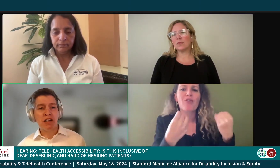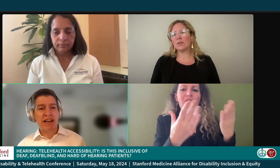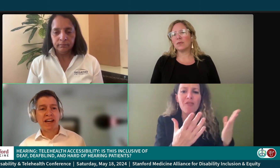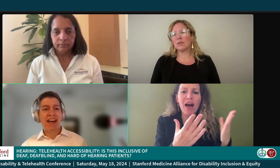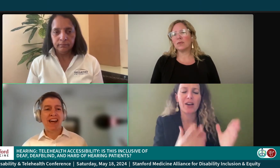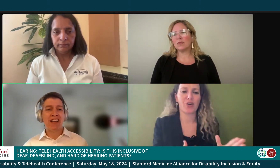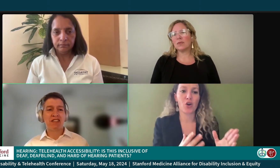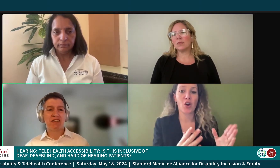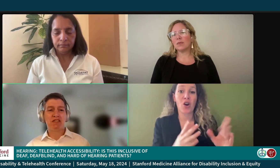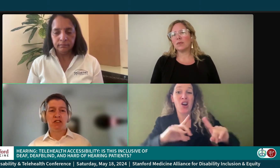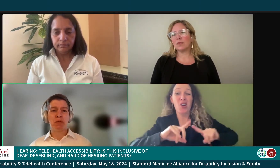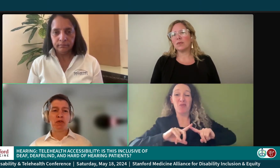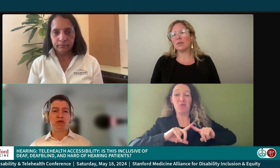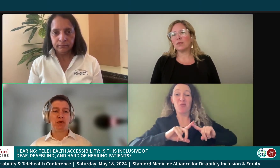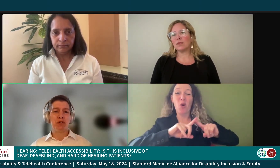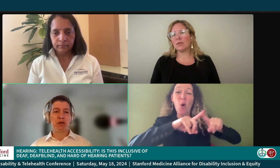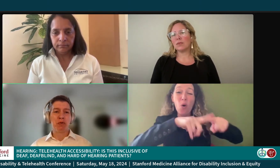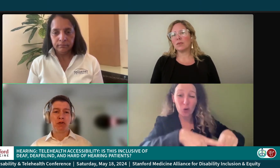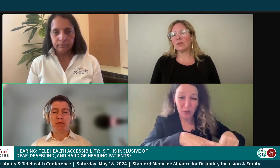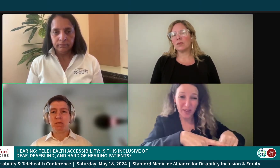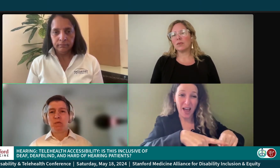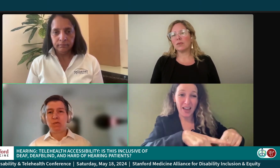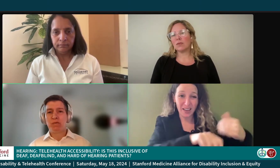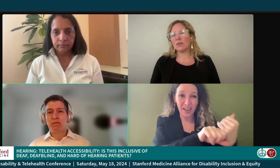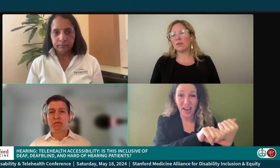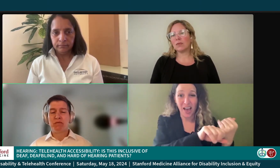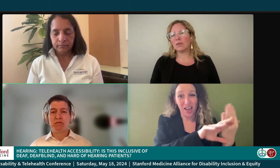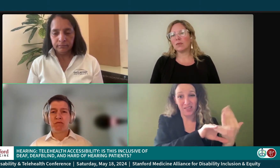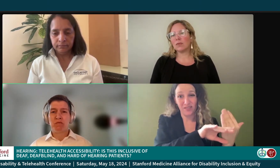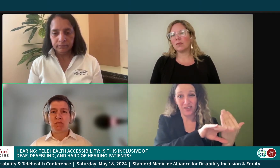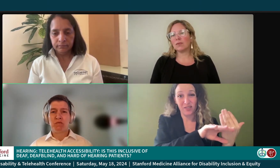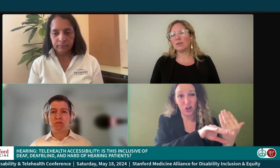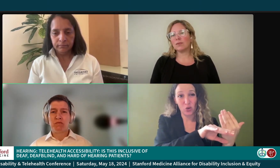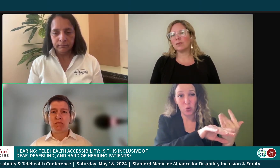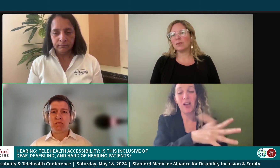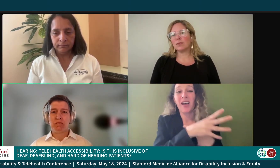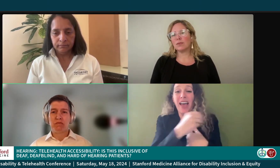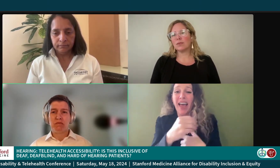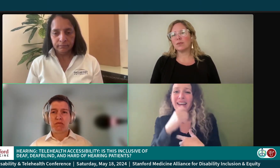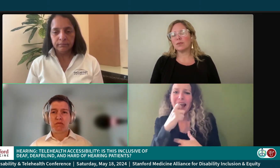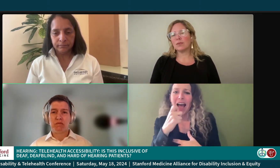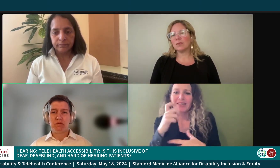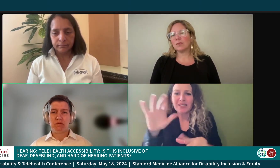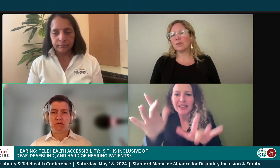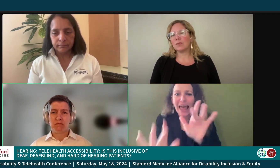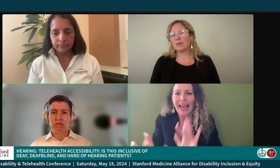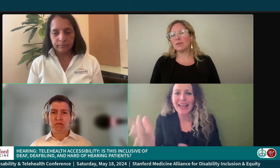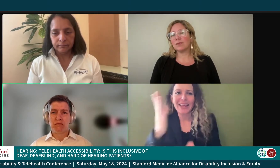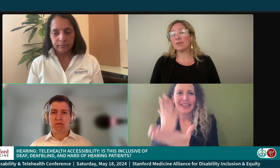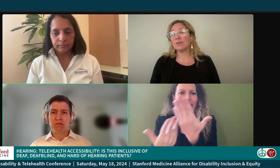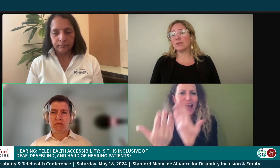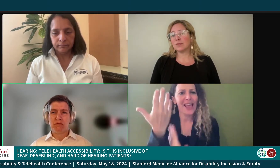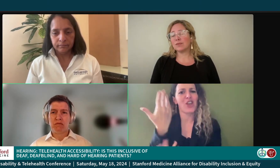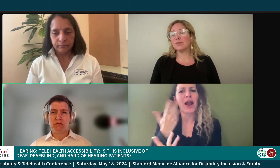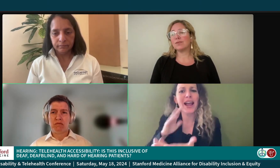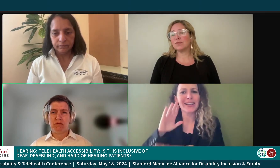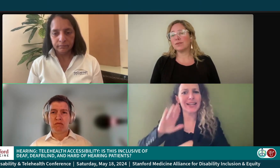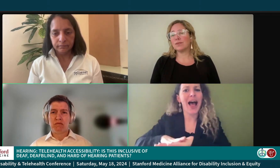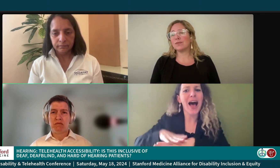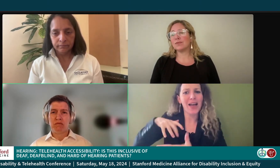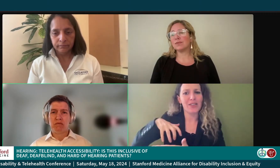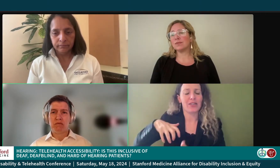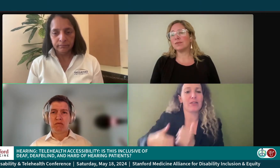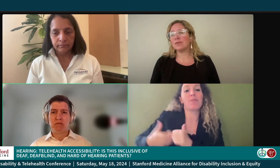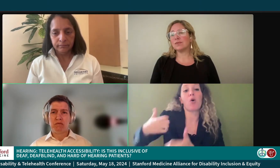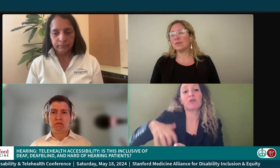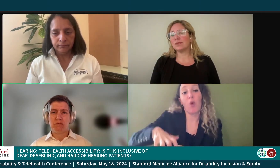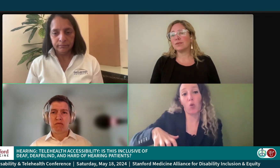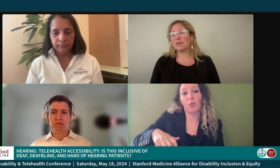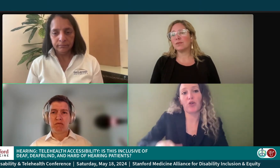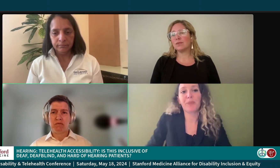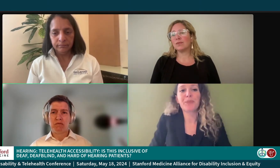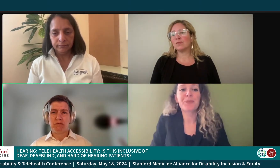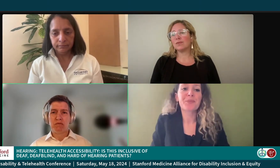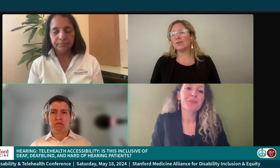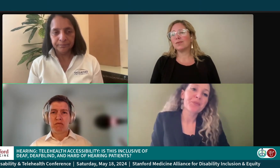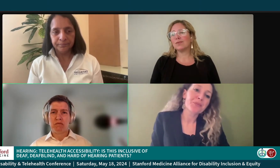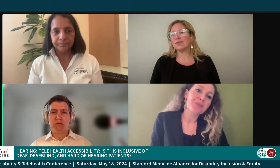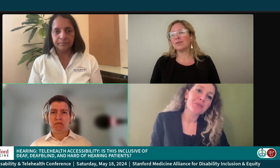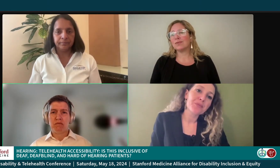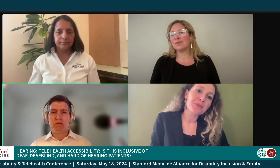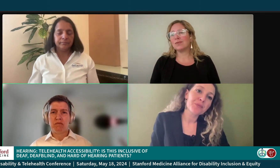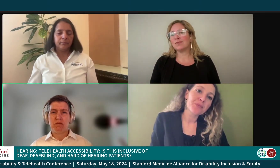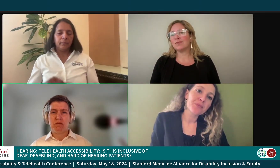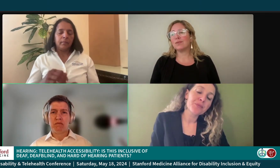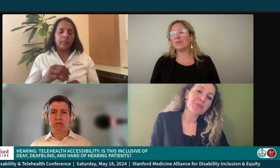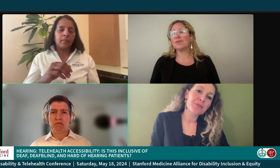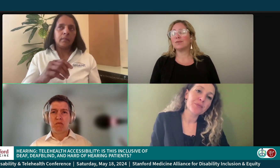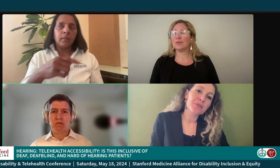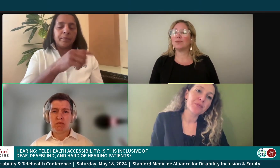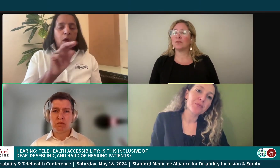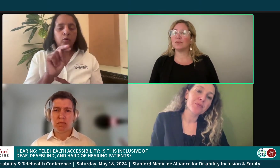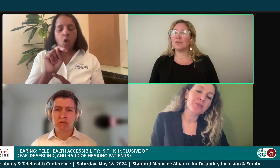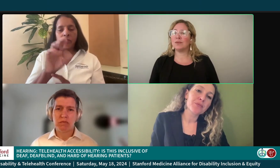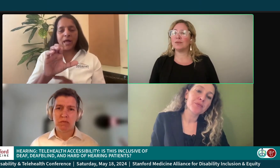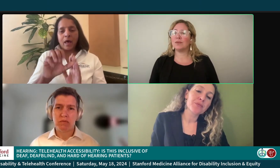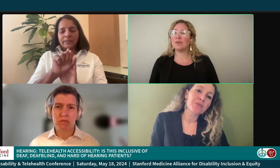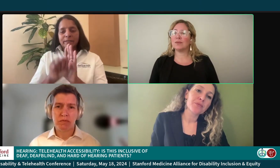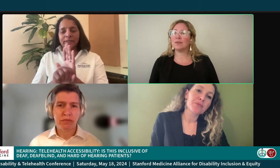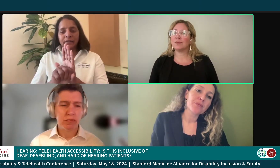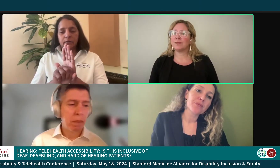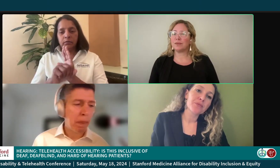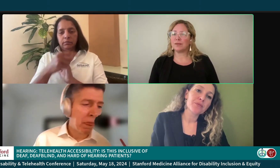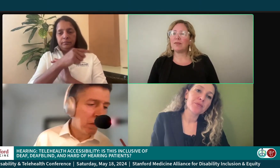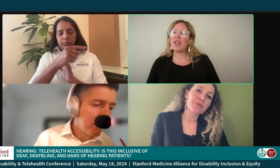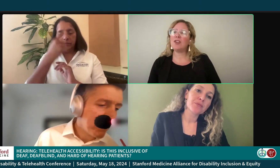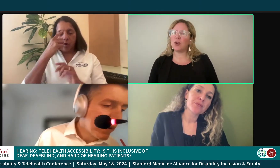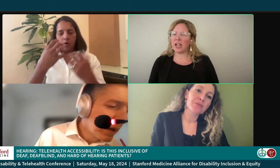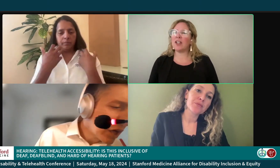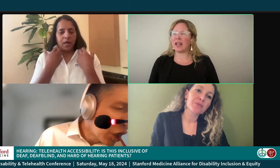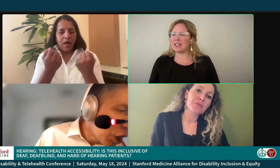laying hands on the most vulnerable. >> Poorna Kushalnagar: North Carolina